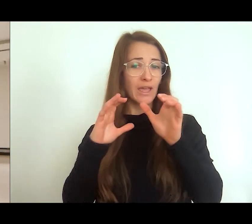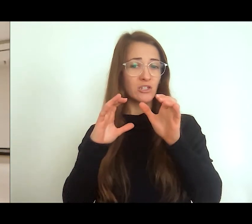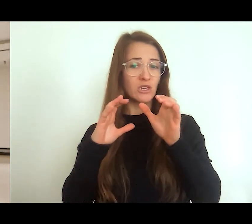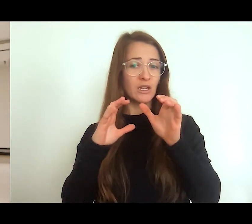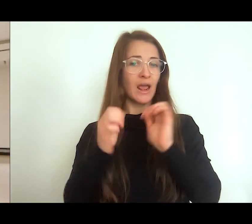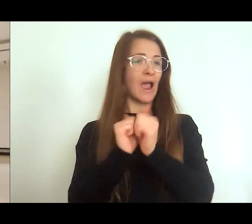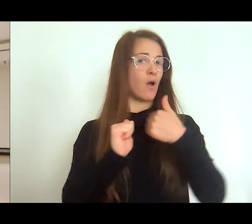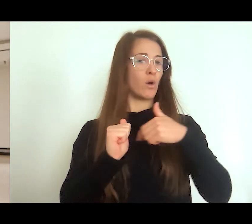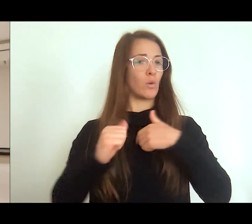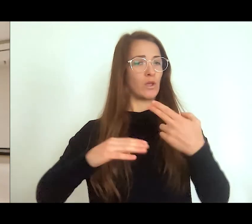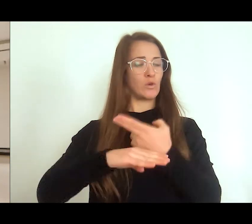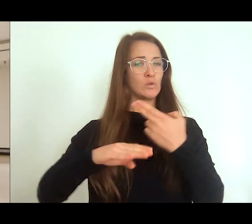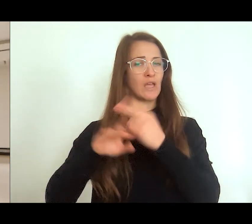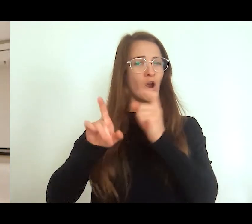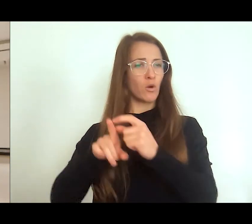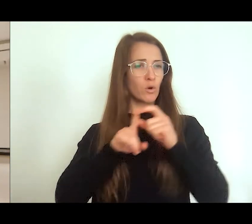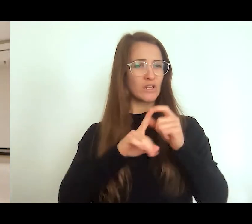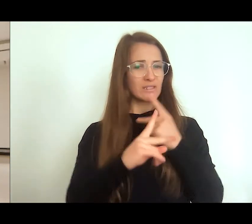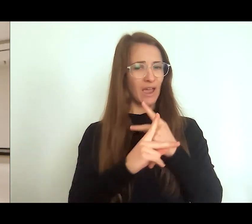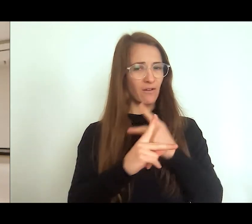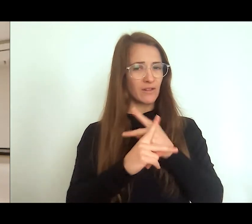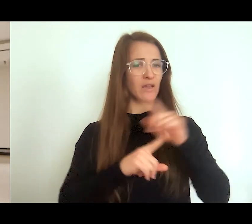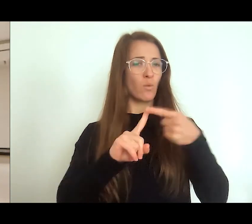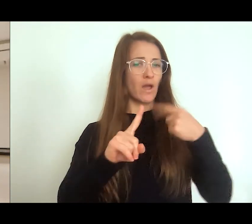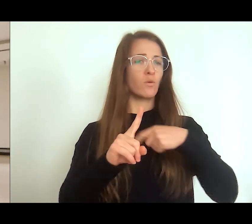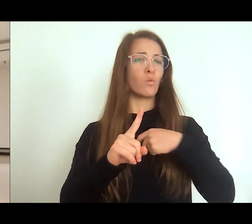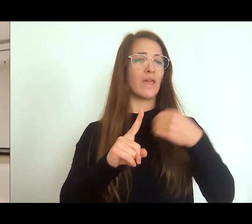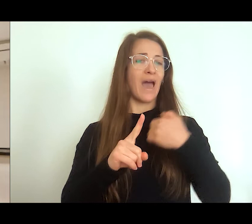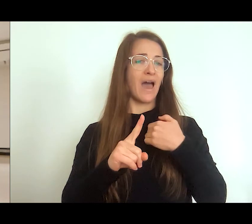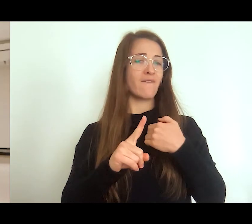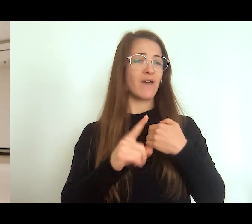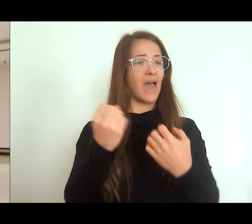STARTING POINT OF COMMUNICATION, HOW ARE WE USING OUR WORDS WHEN